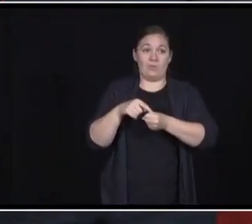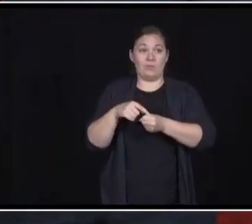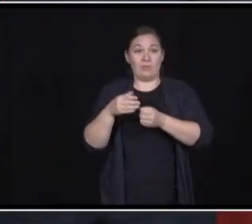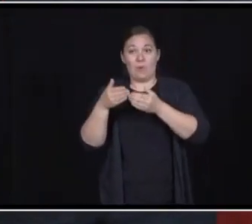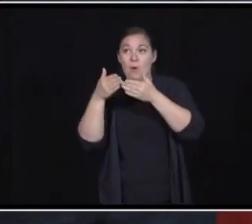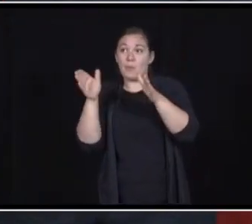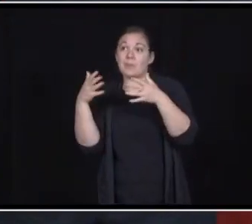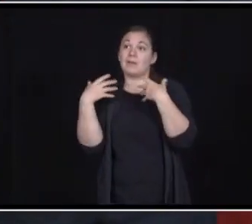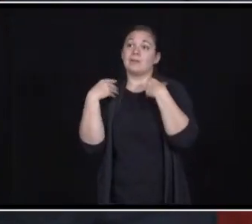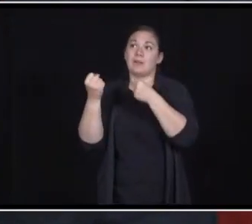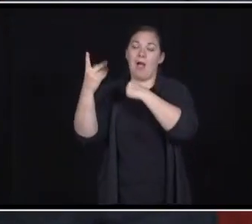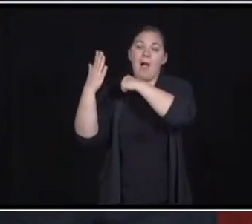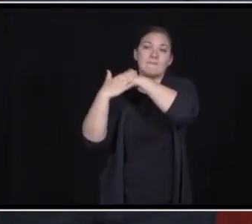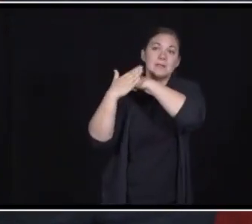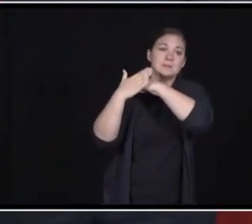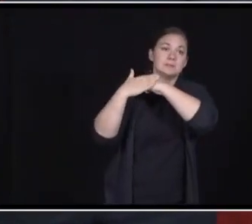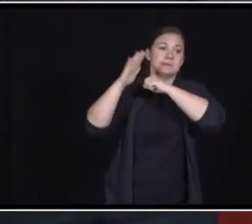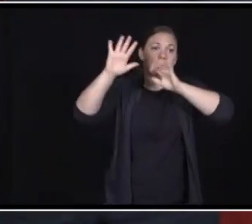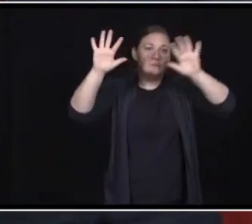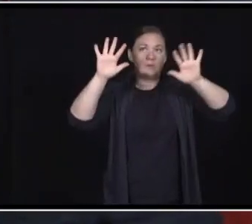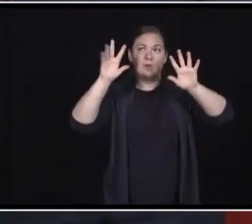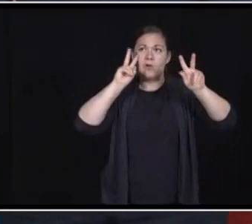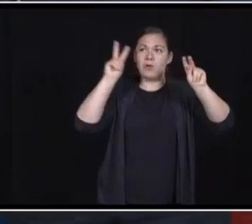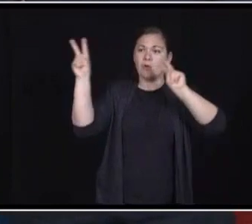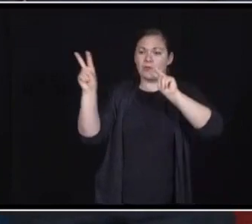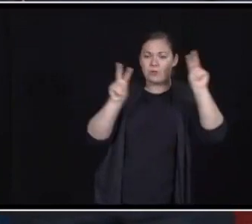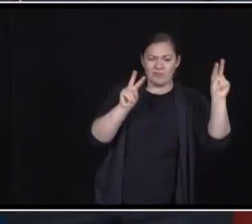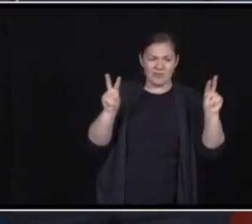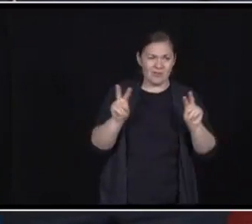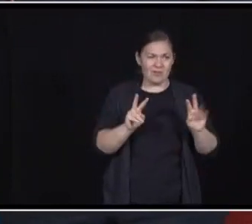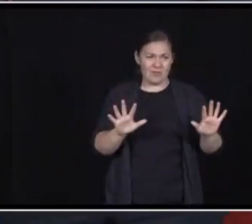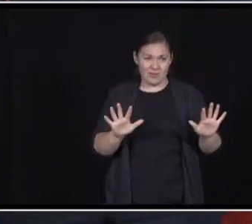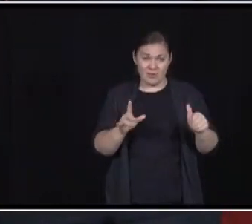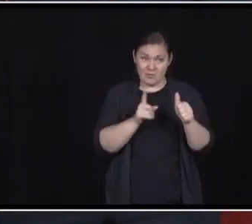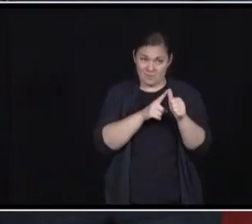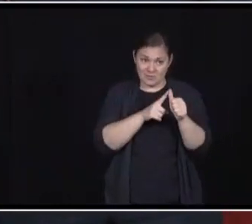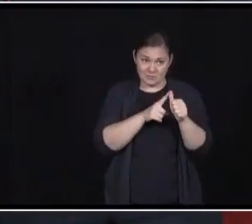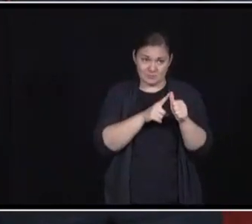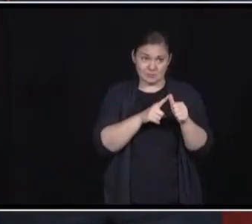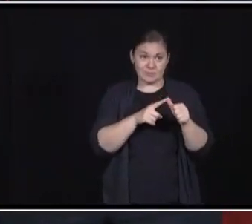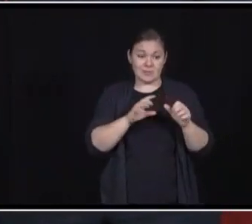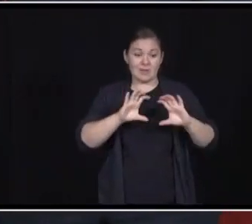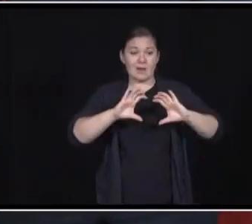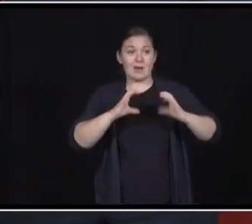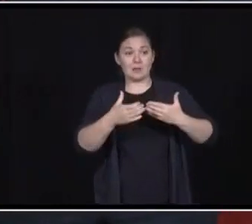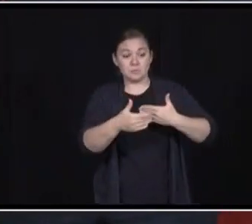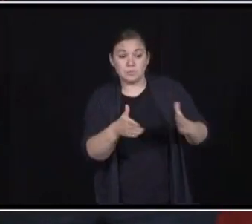These are all things we will monitor. We will keep an eye on, and be advised by the